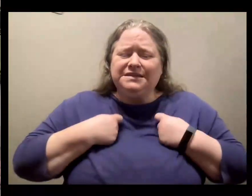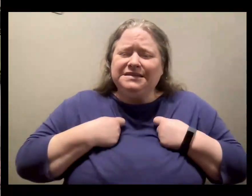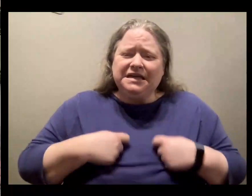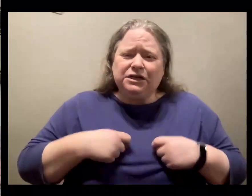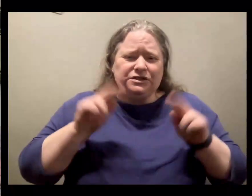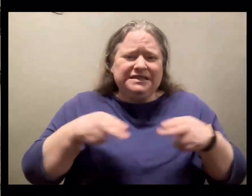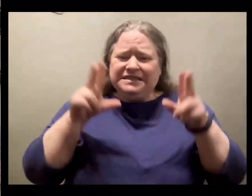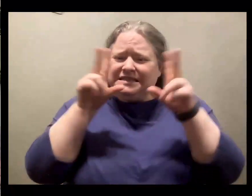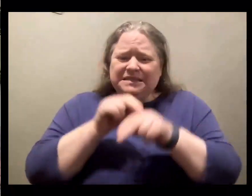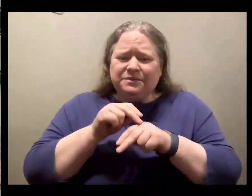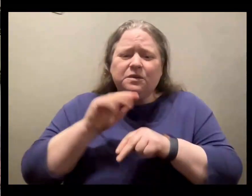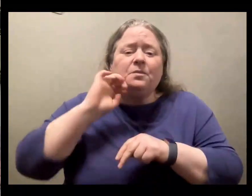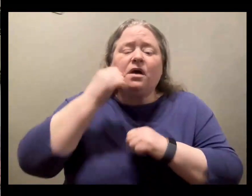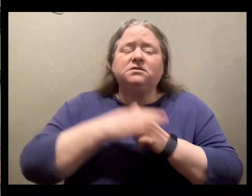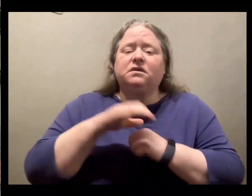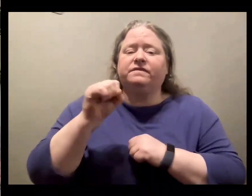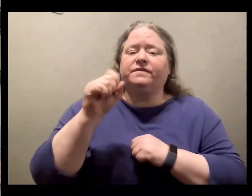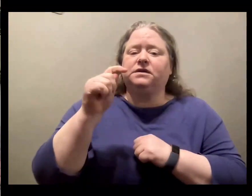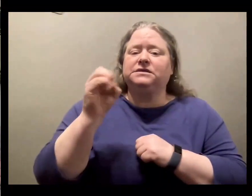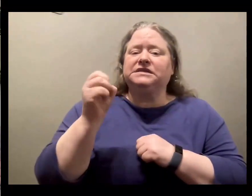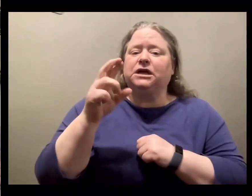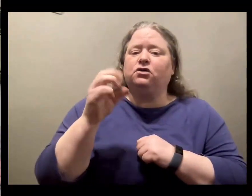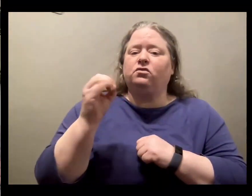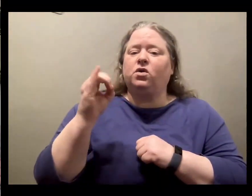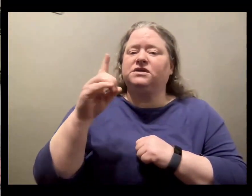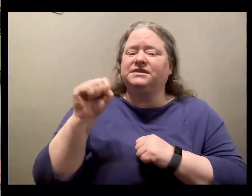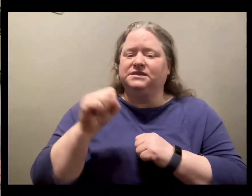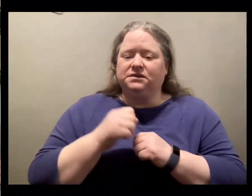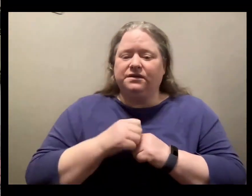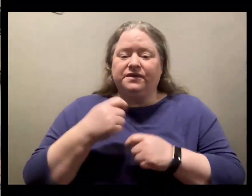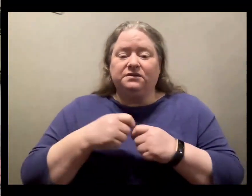I was tired but couldn't sleep because of the steroids.